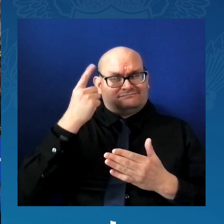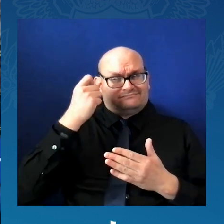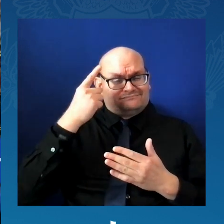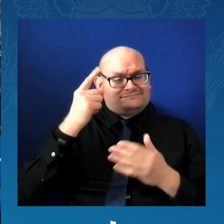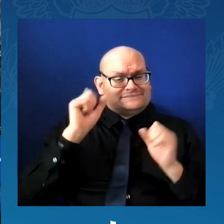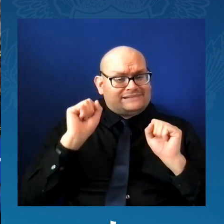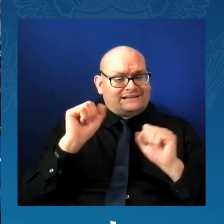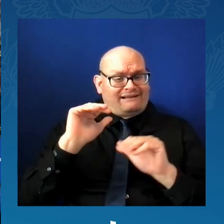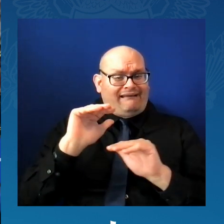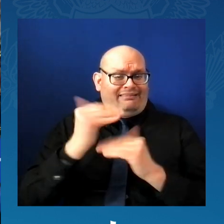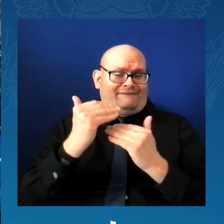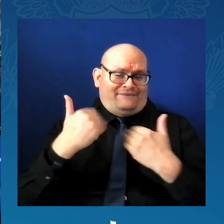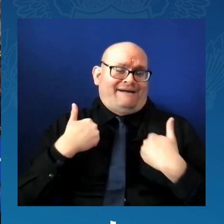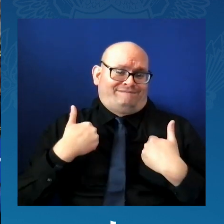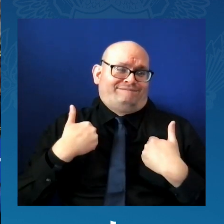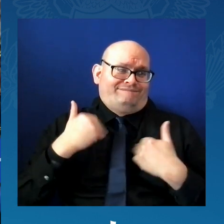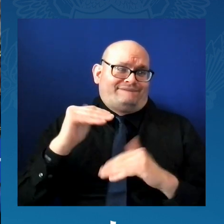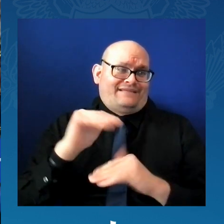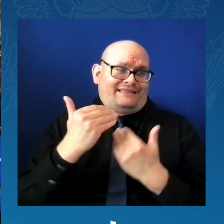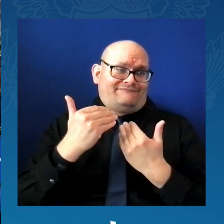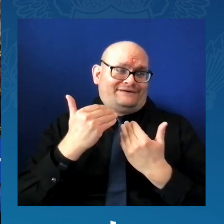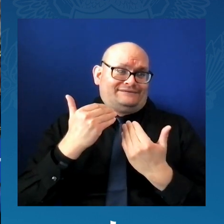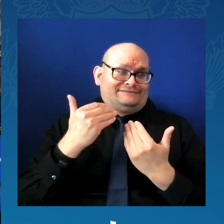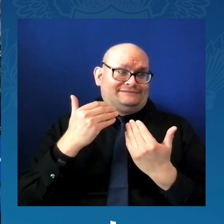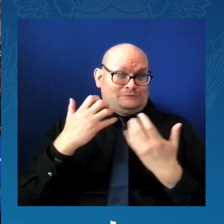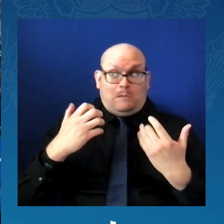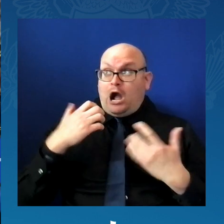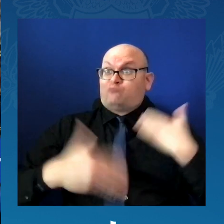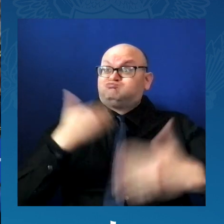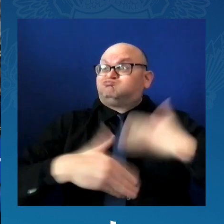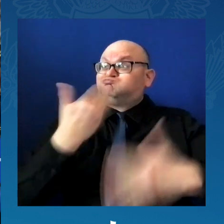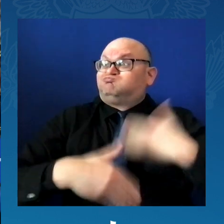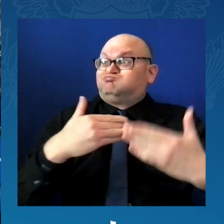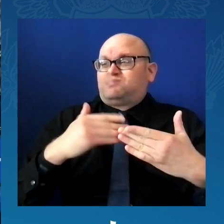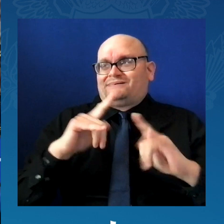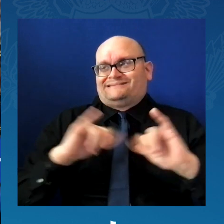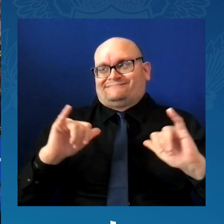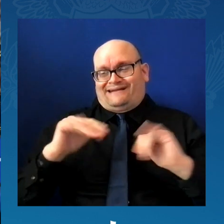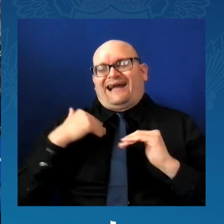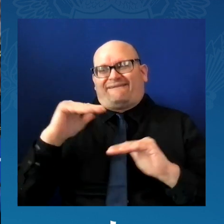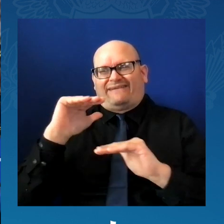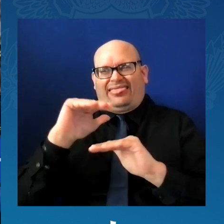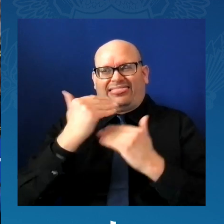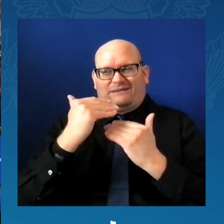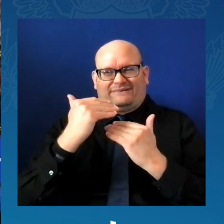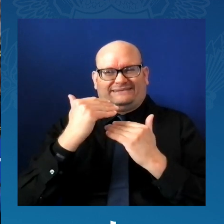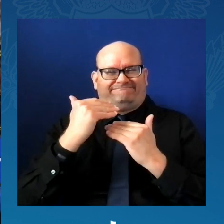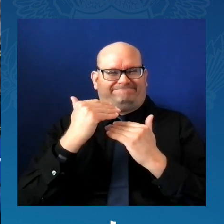need access to more significant sources of capital. Institutional investors, including long term